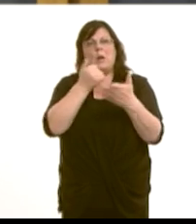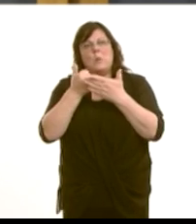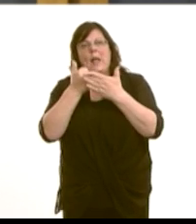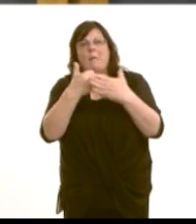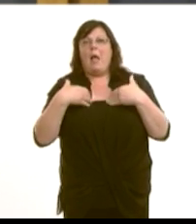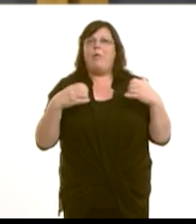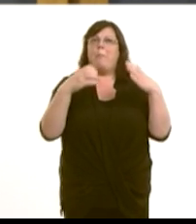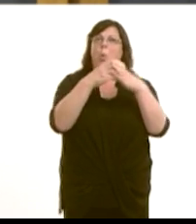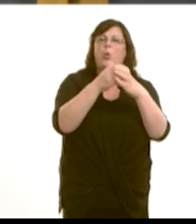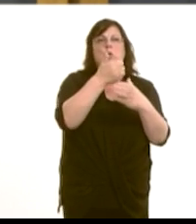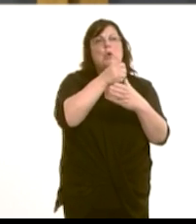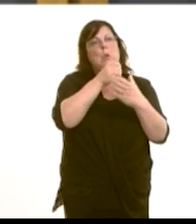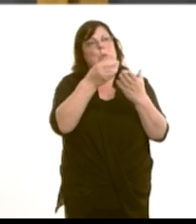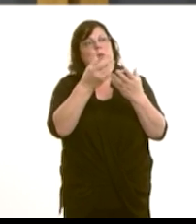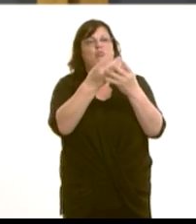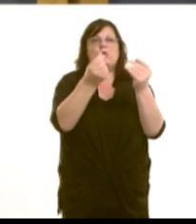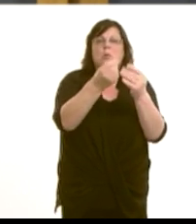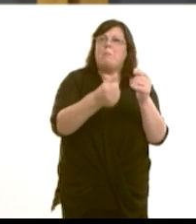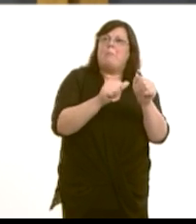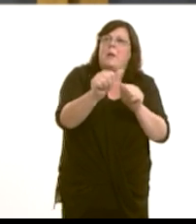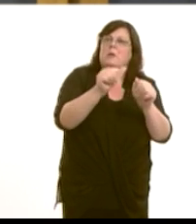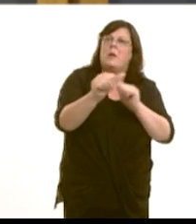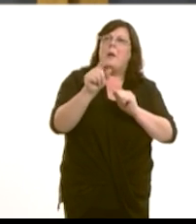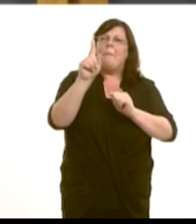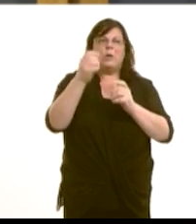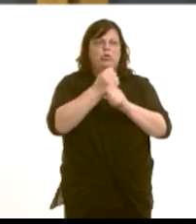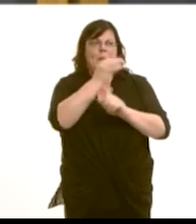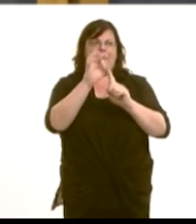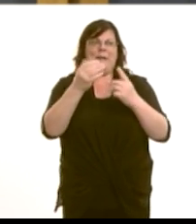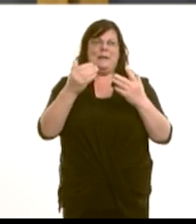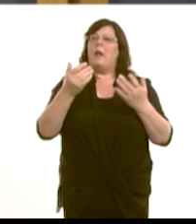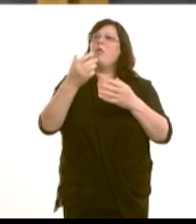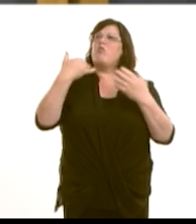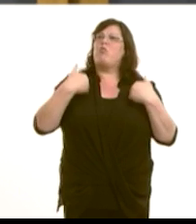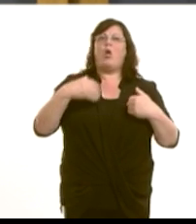How, therefore, do you respond to the statement by GPs at the Royal College of General Practitionersí